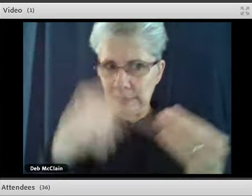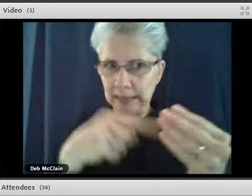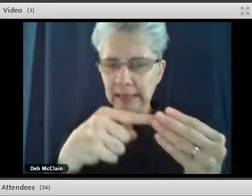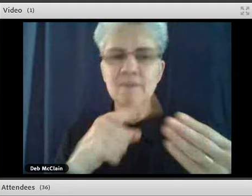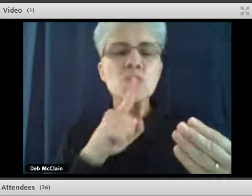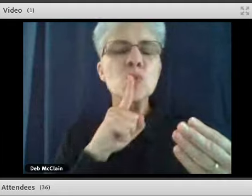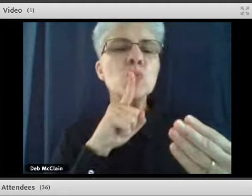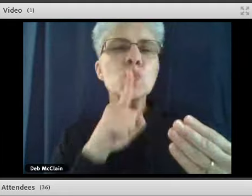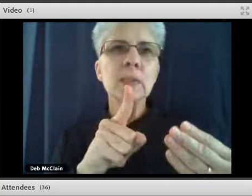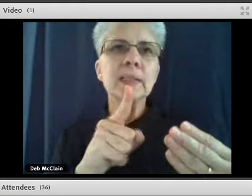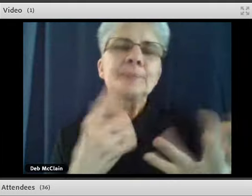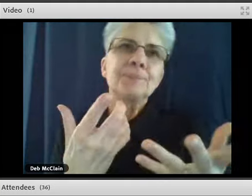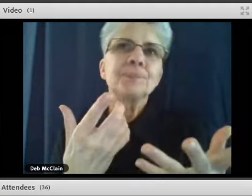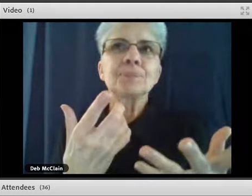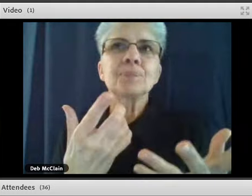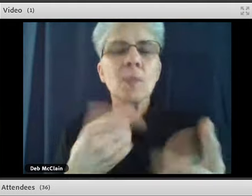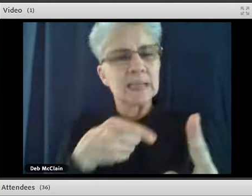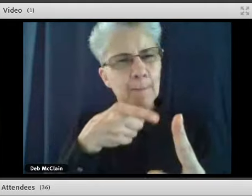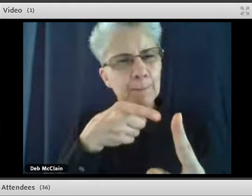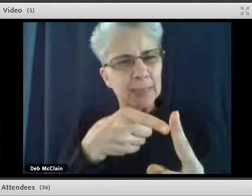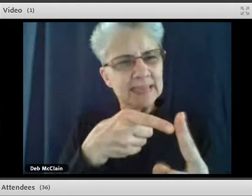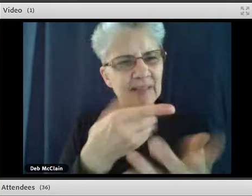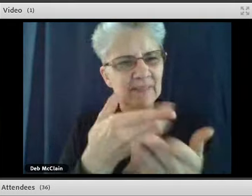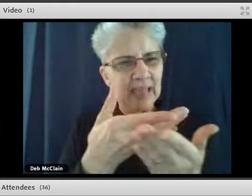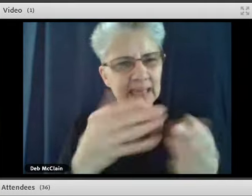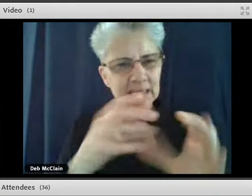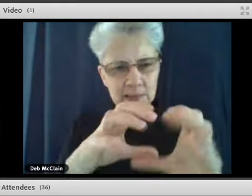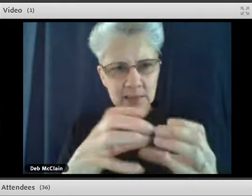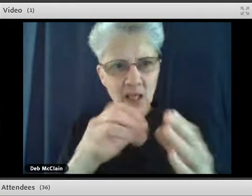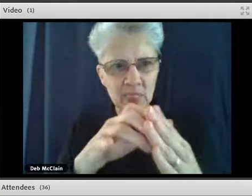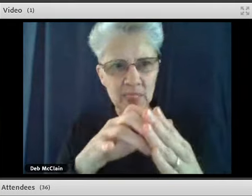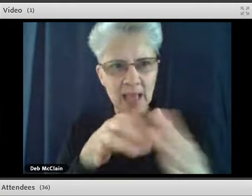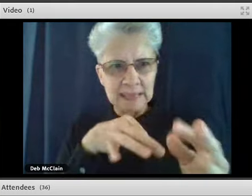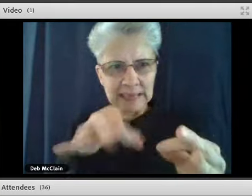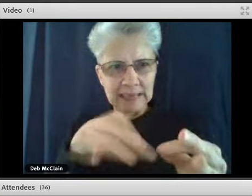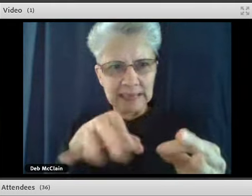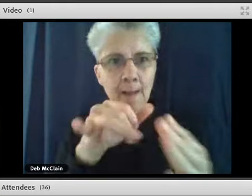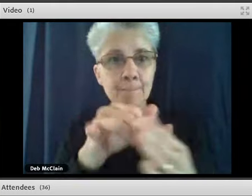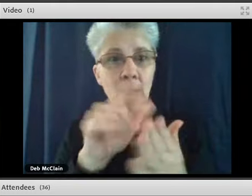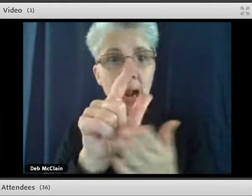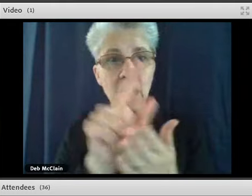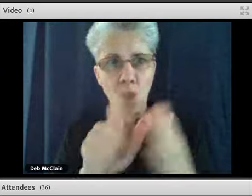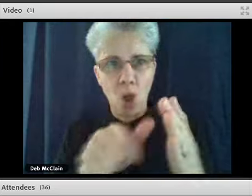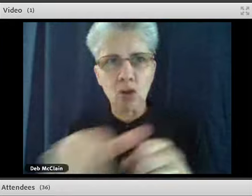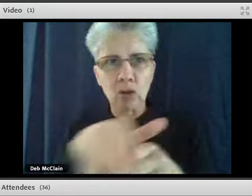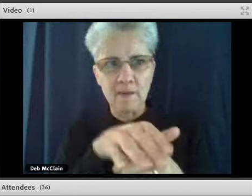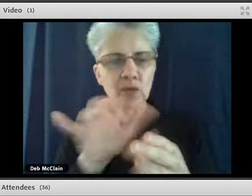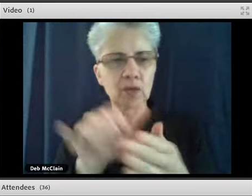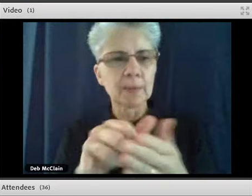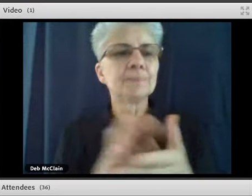It really is a specific set of things that is specified by law. And we'll talk a little bit about that.